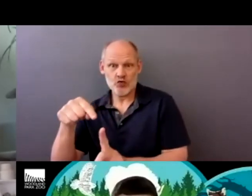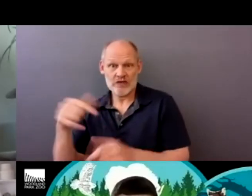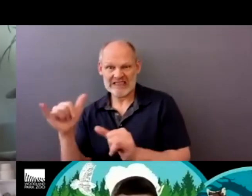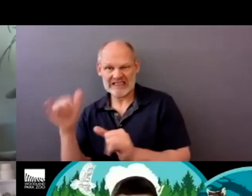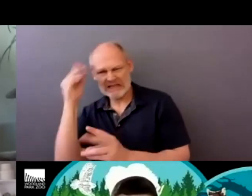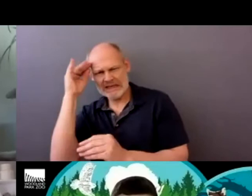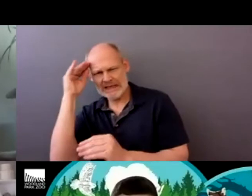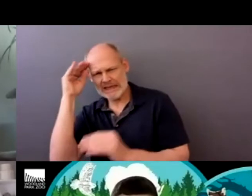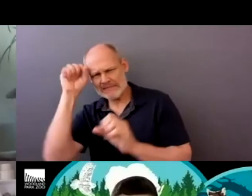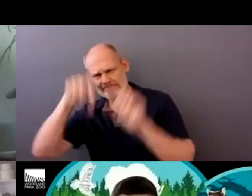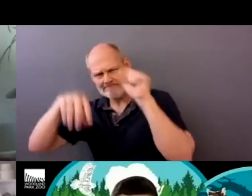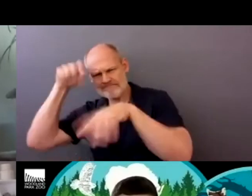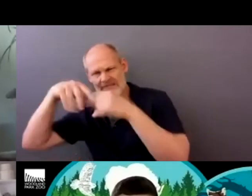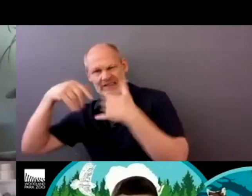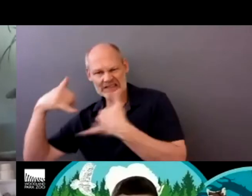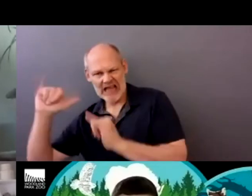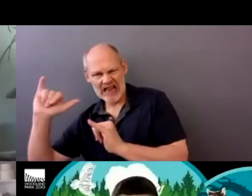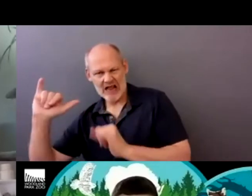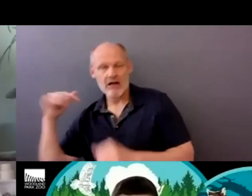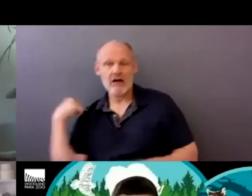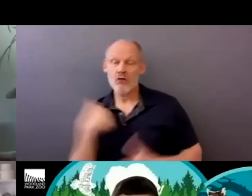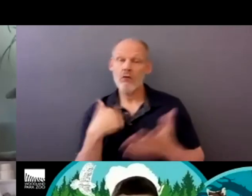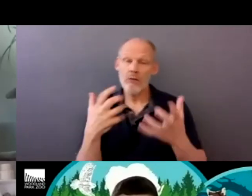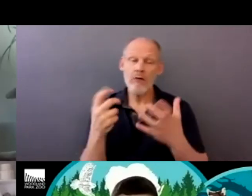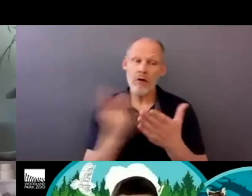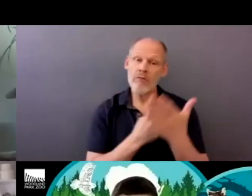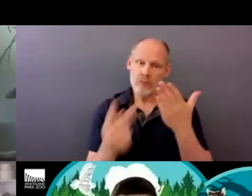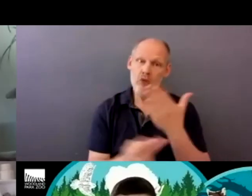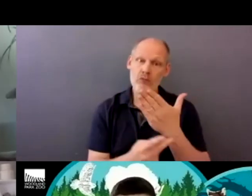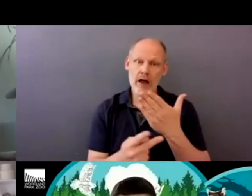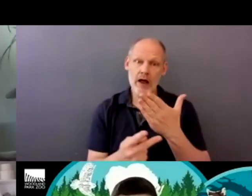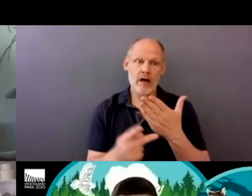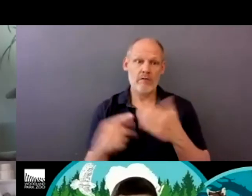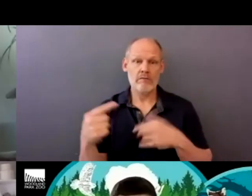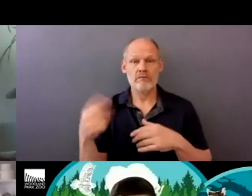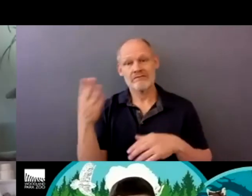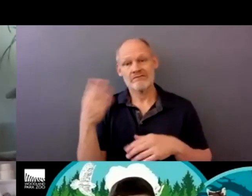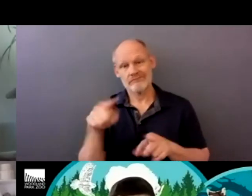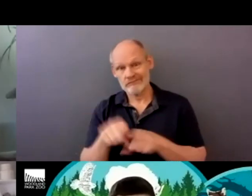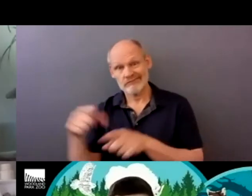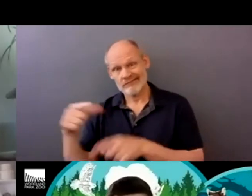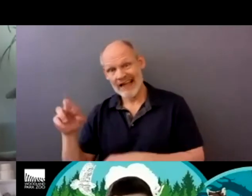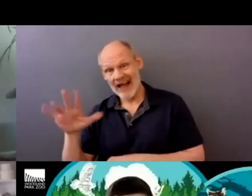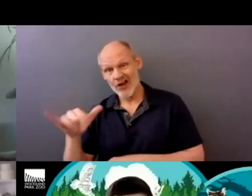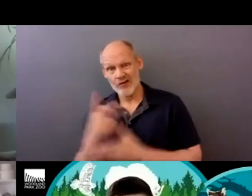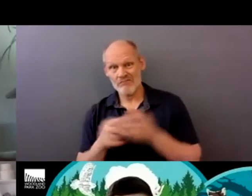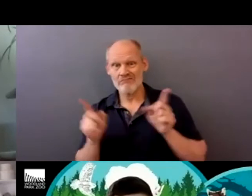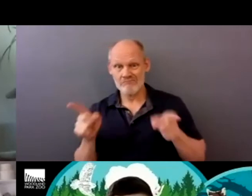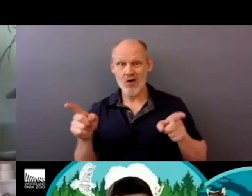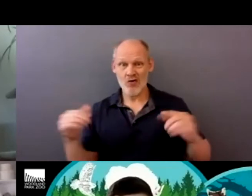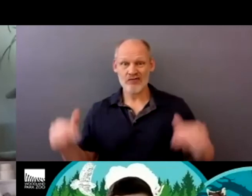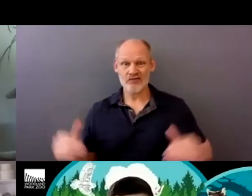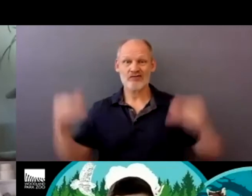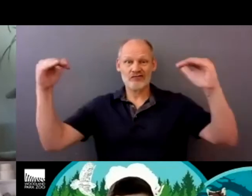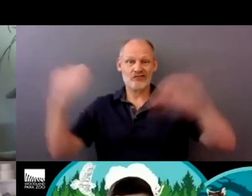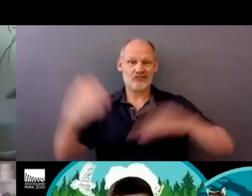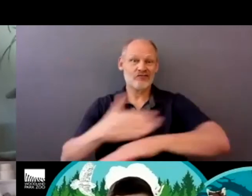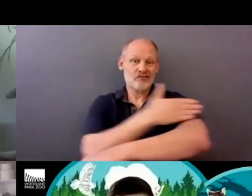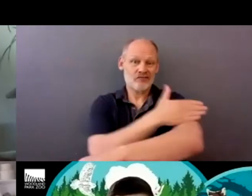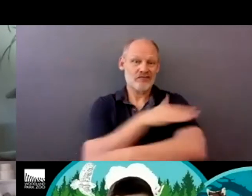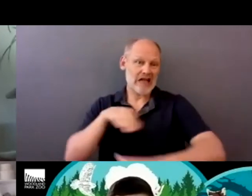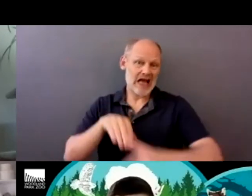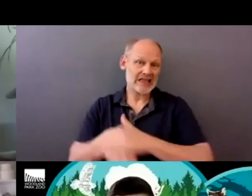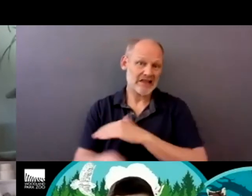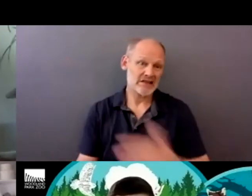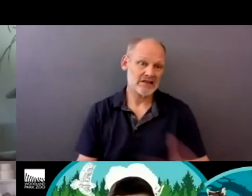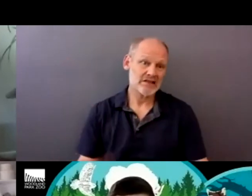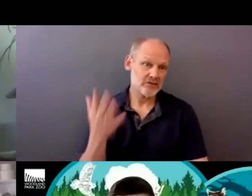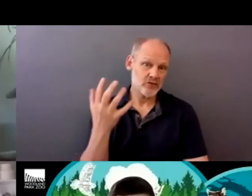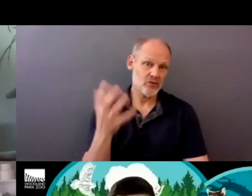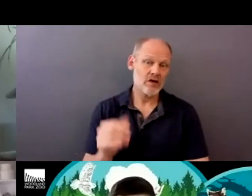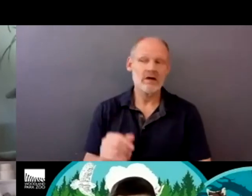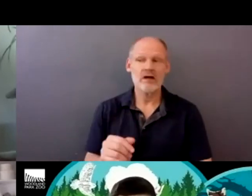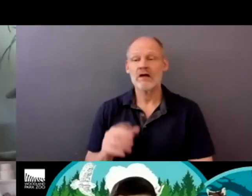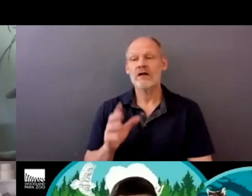programming those of us in education department and those of us in access are kind of lobbying